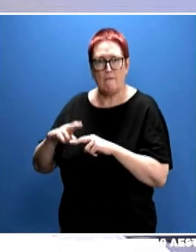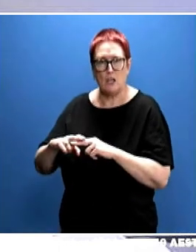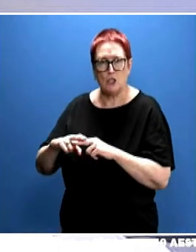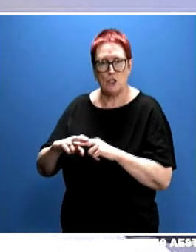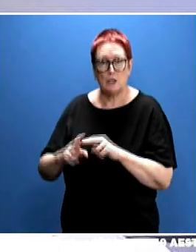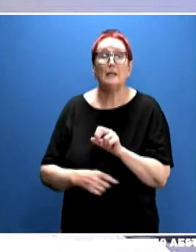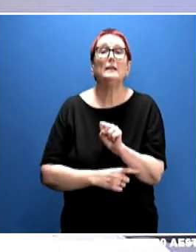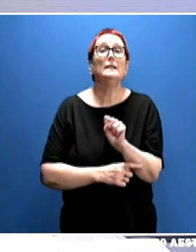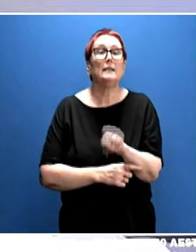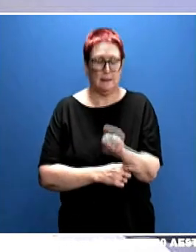That's my understanding, Mr Chair.